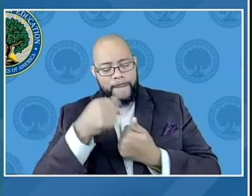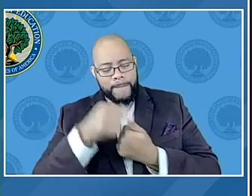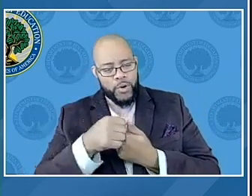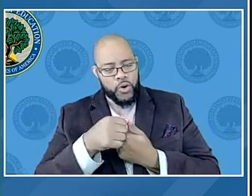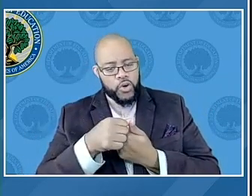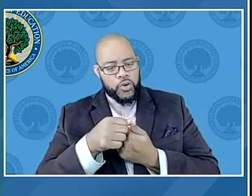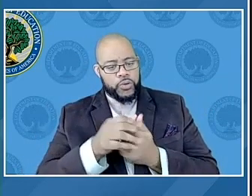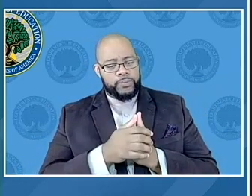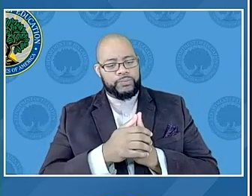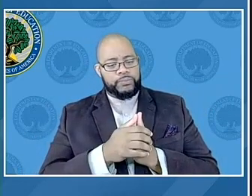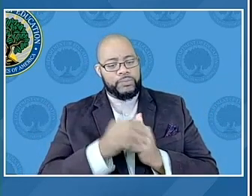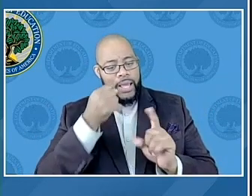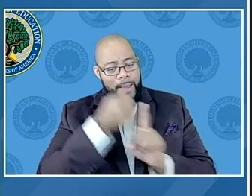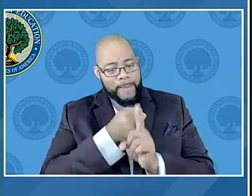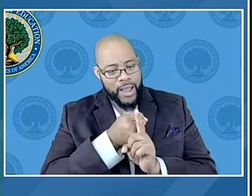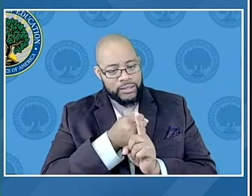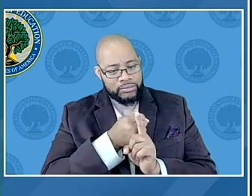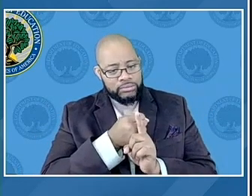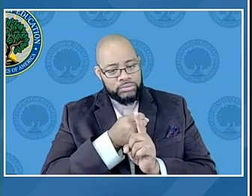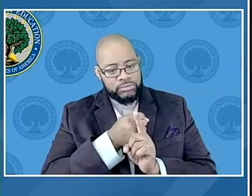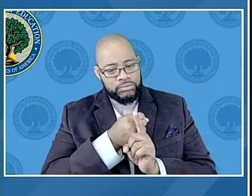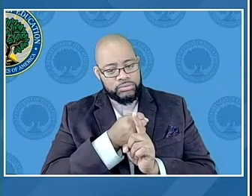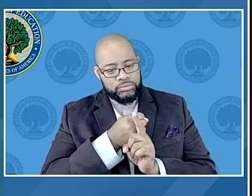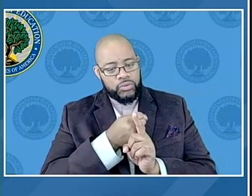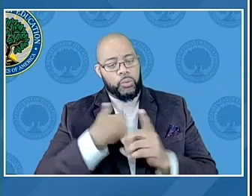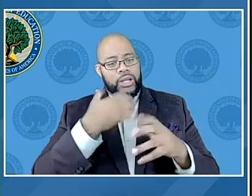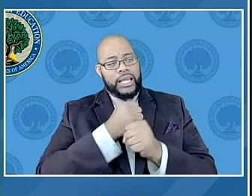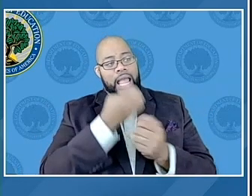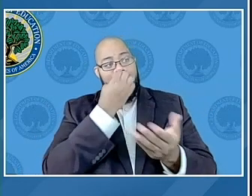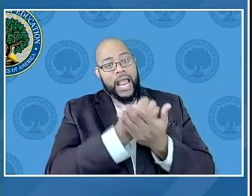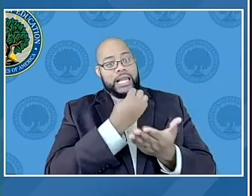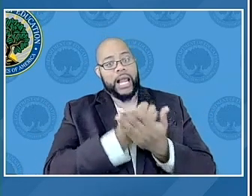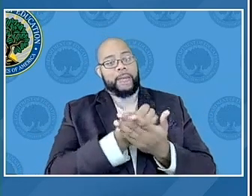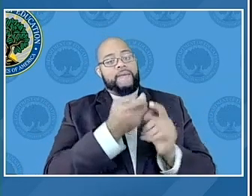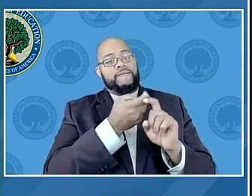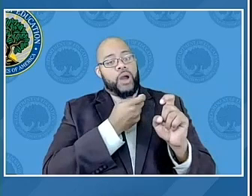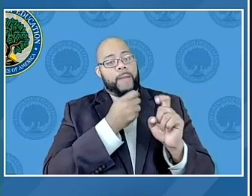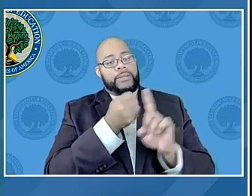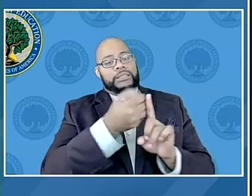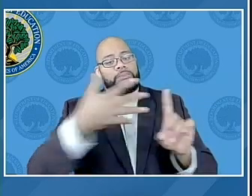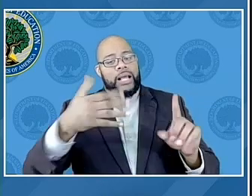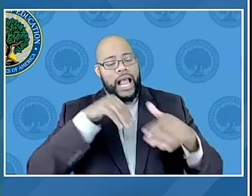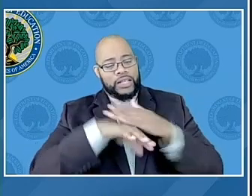impact that we get economically from expanding access to higher education.